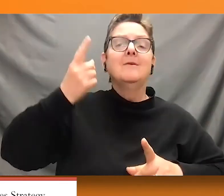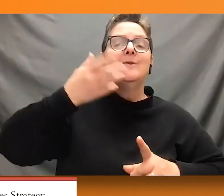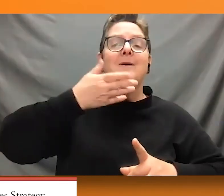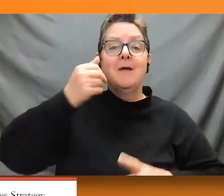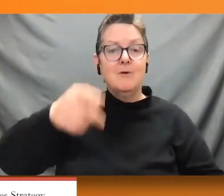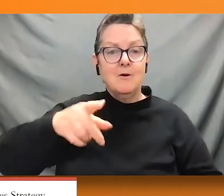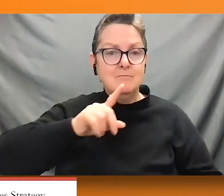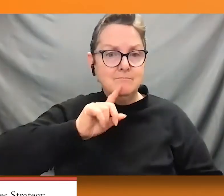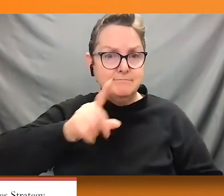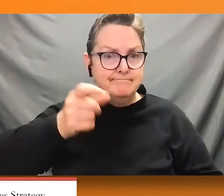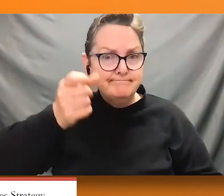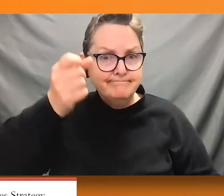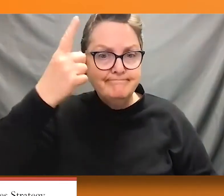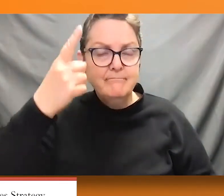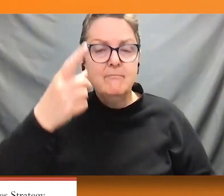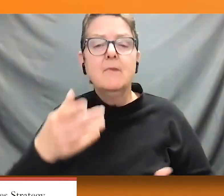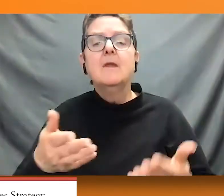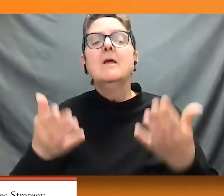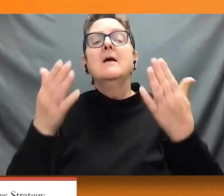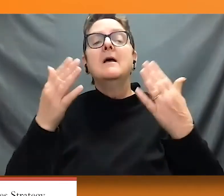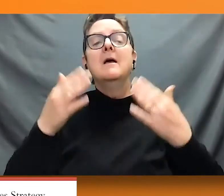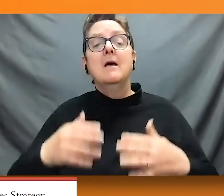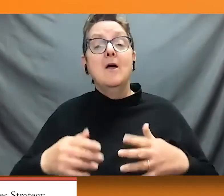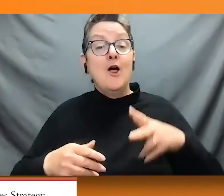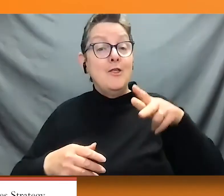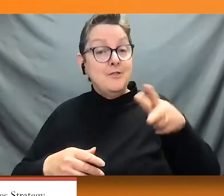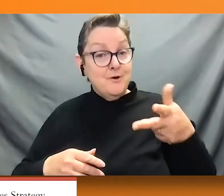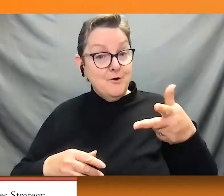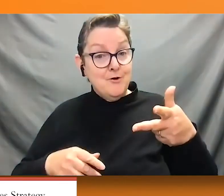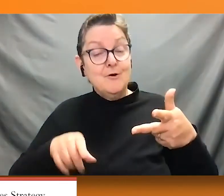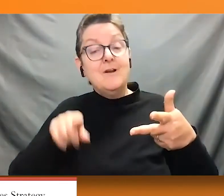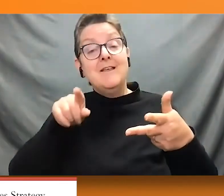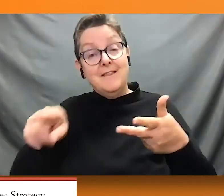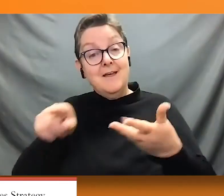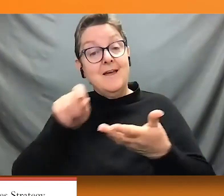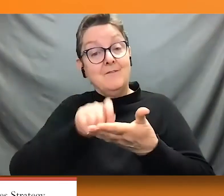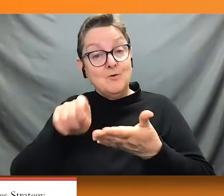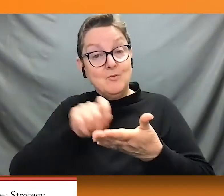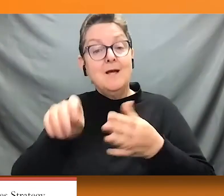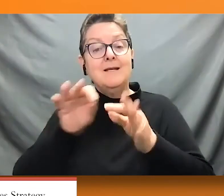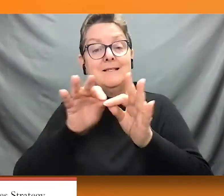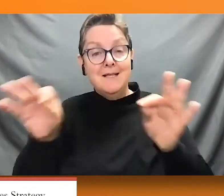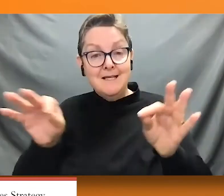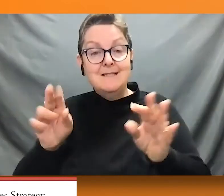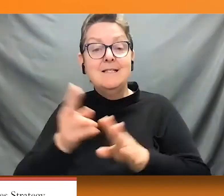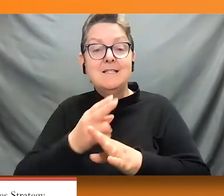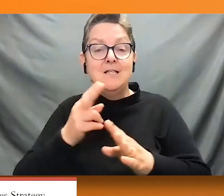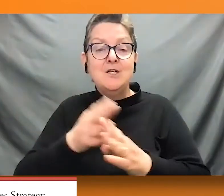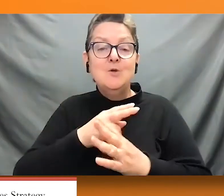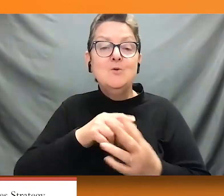write sentences with their word pairs, but not just any sentence. You're gonna say, "I want you to write a sentence